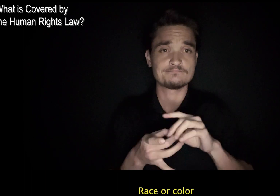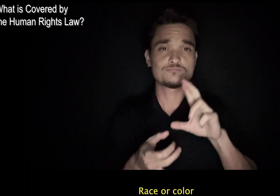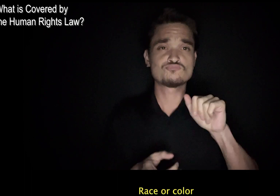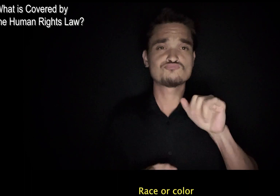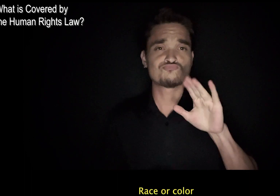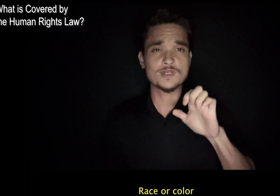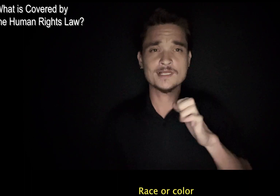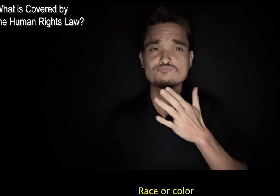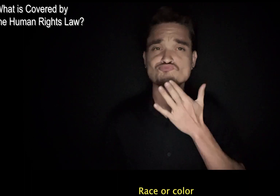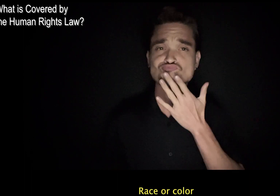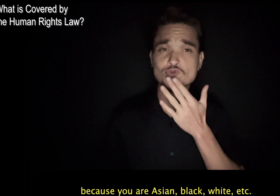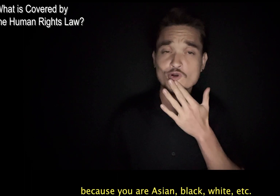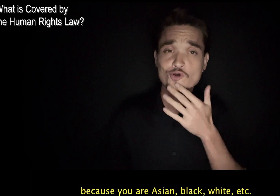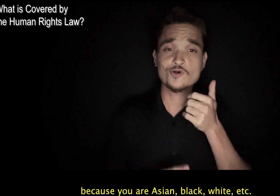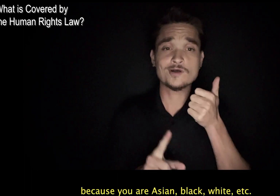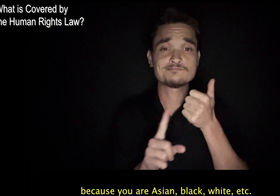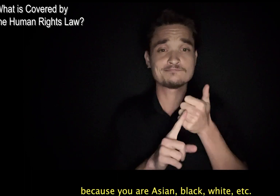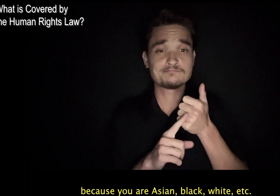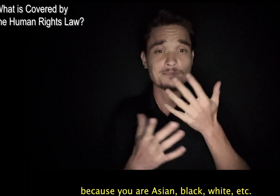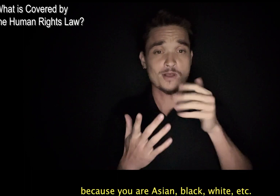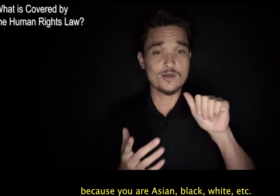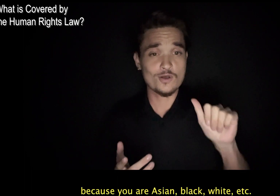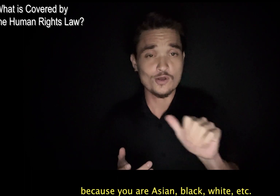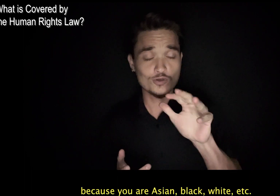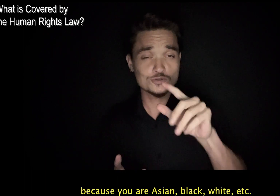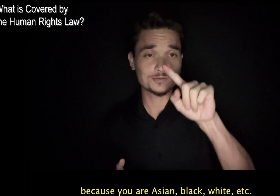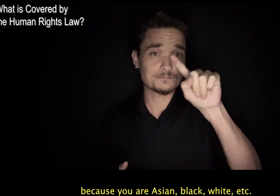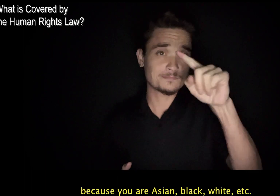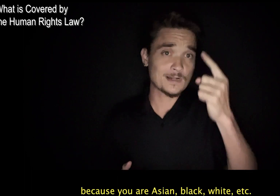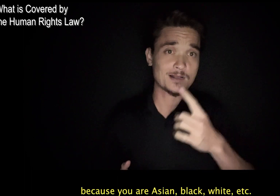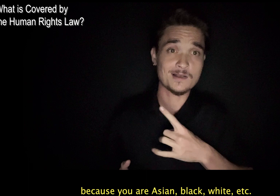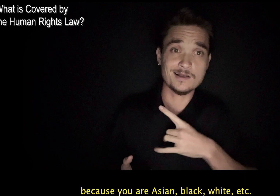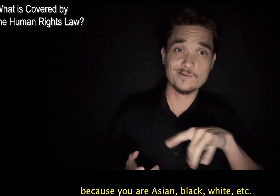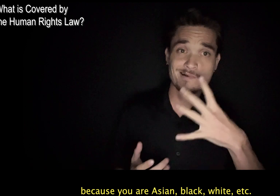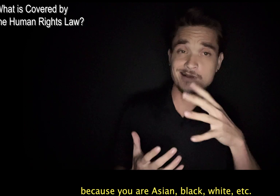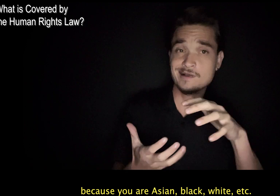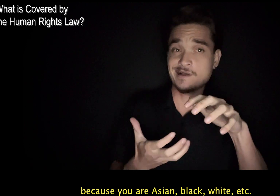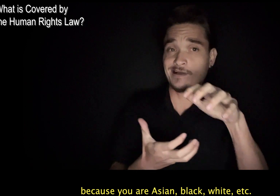Race or color because you are Asian, black, white, etc.